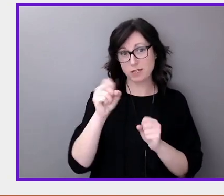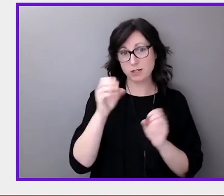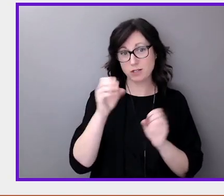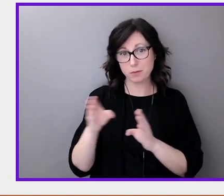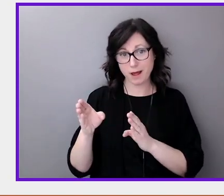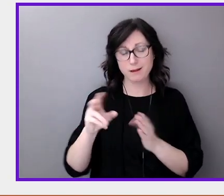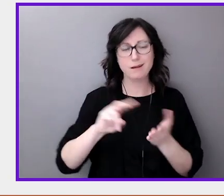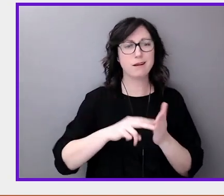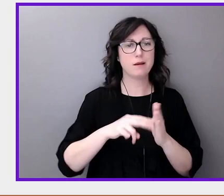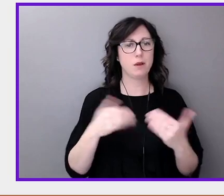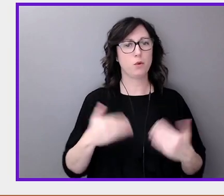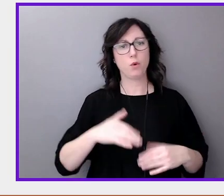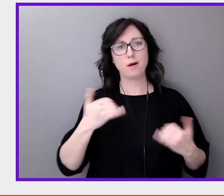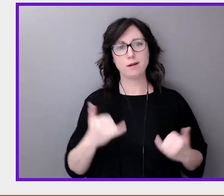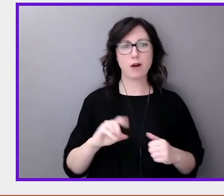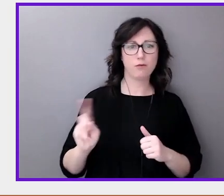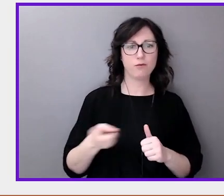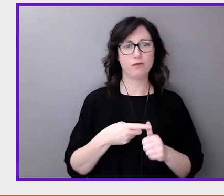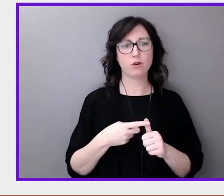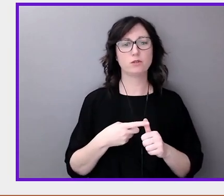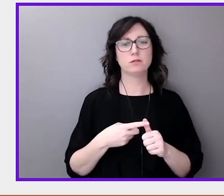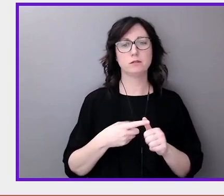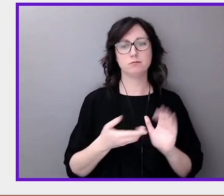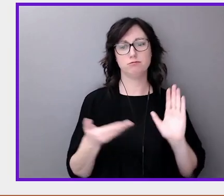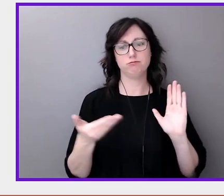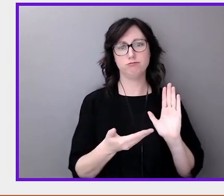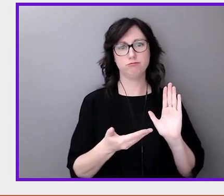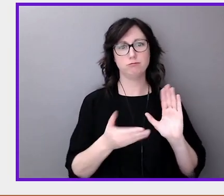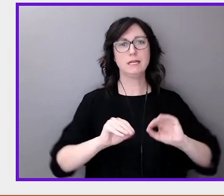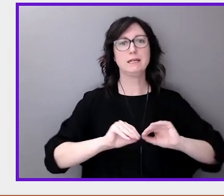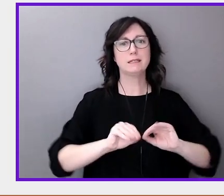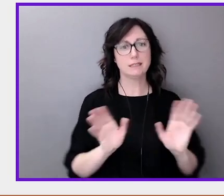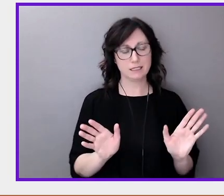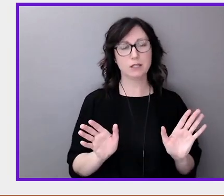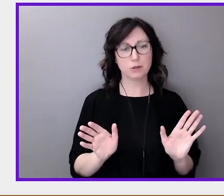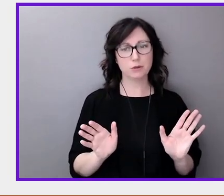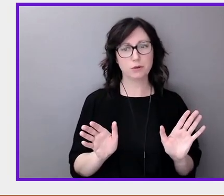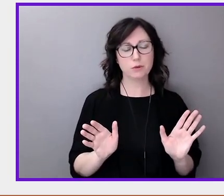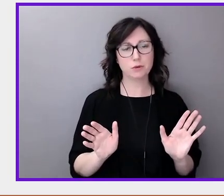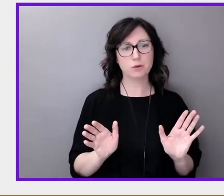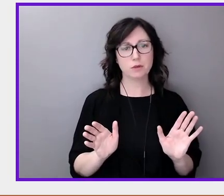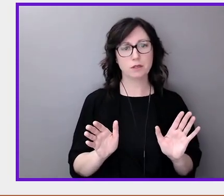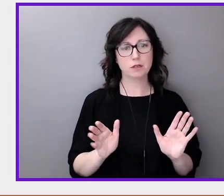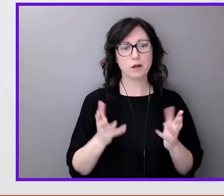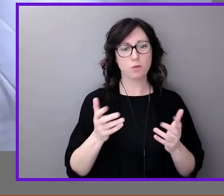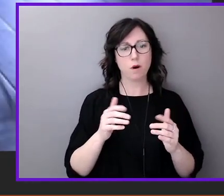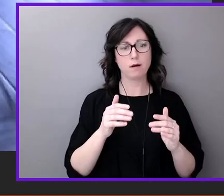time so clearly for equity, accessibility, and inclusion